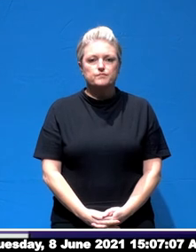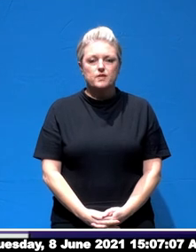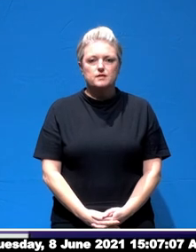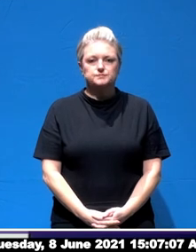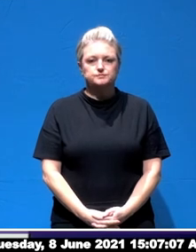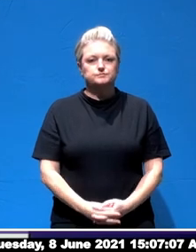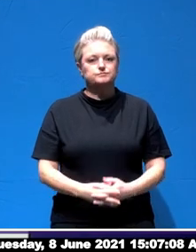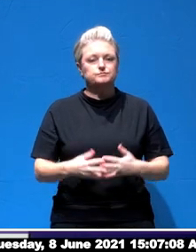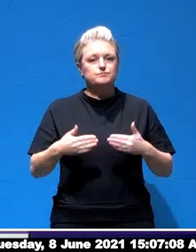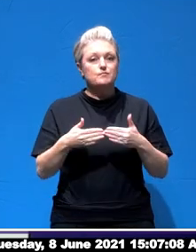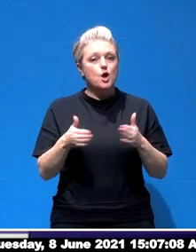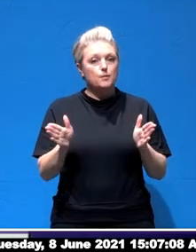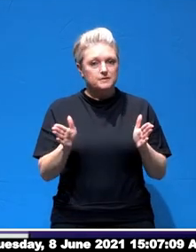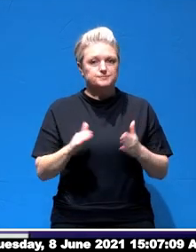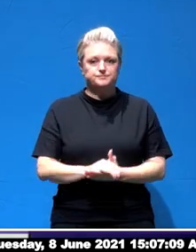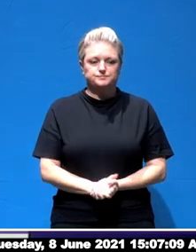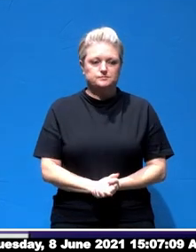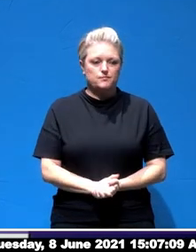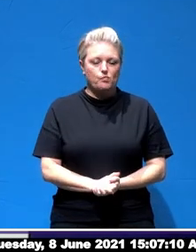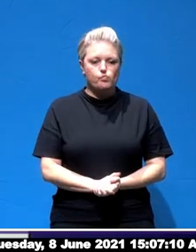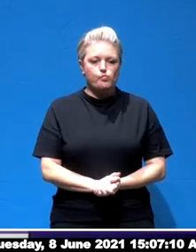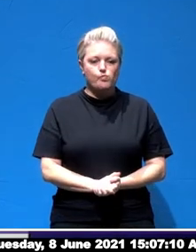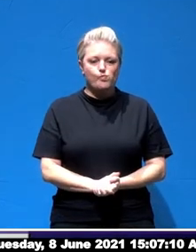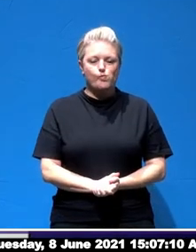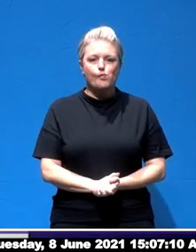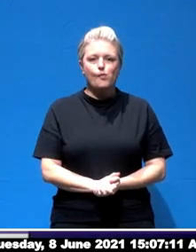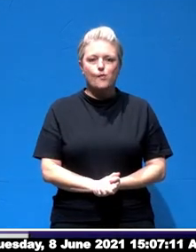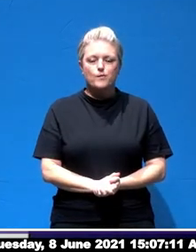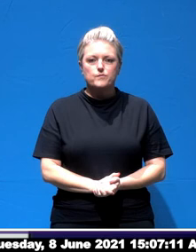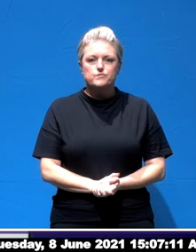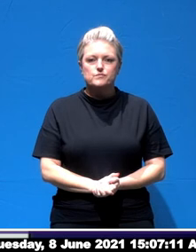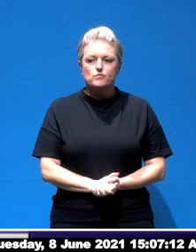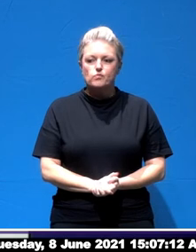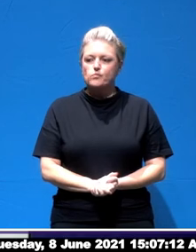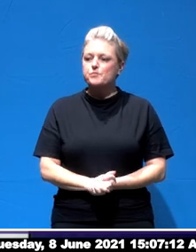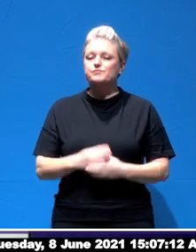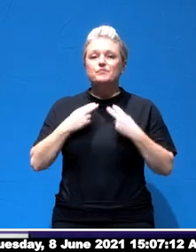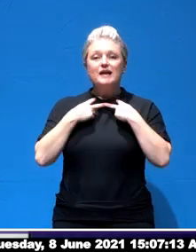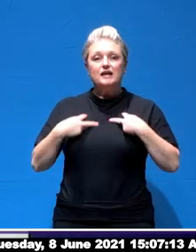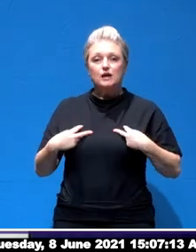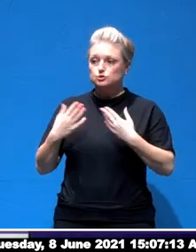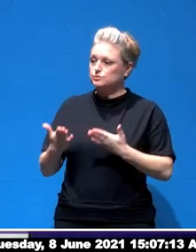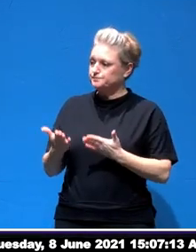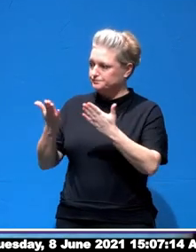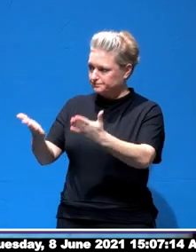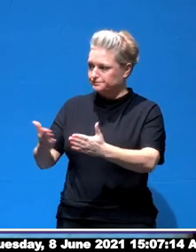The Royal Commission is resumed. Yes, Ms Bennett. Thank you, Chair.